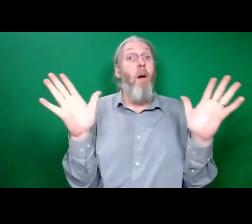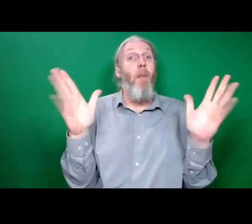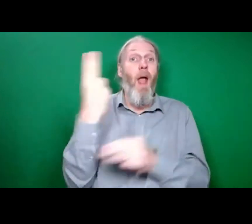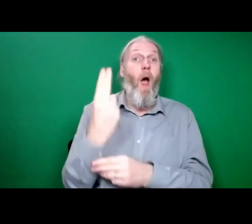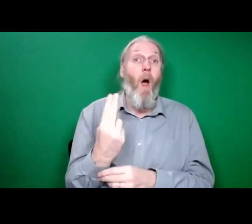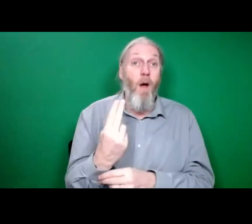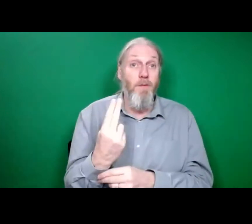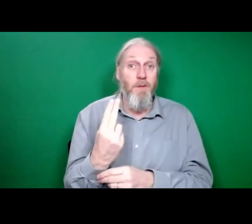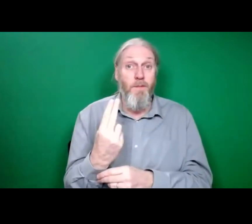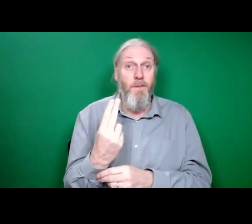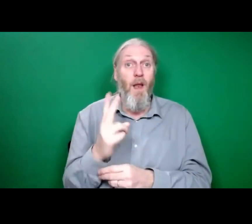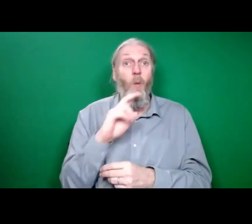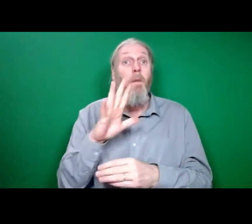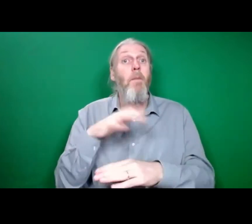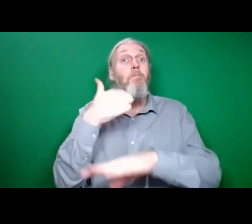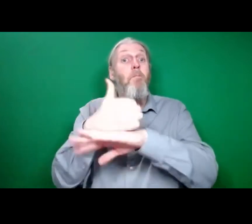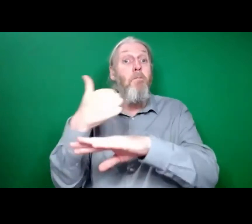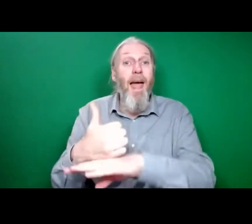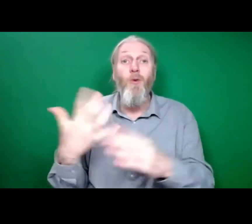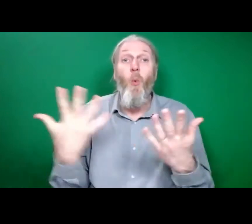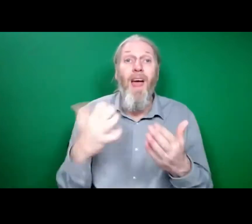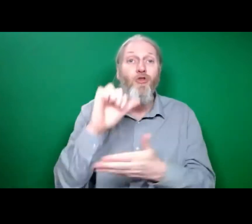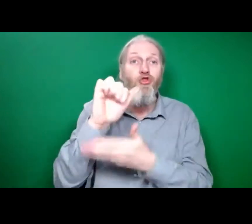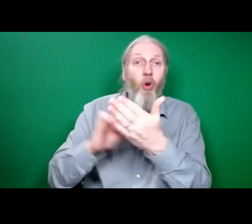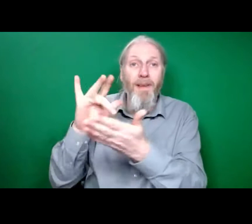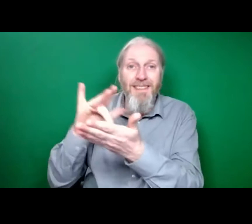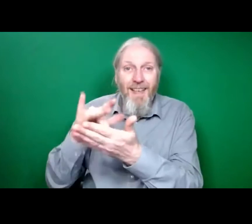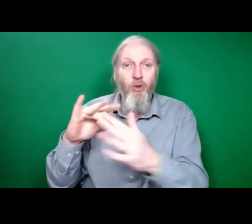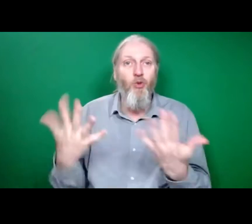have a lime-based paint which they very kindly let us use.